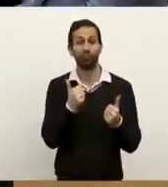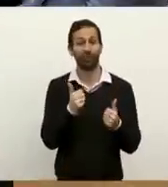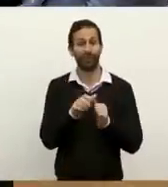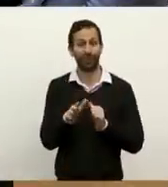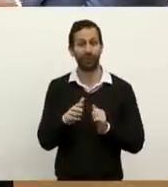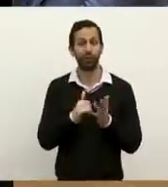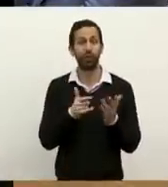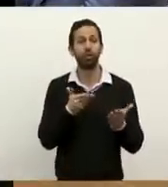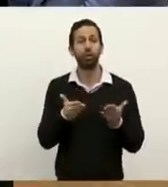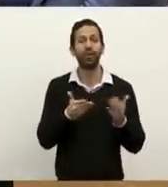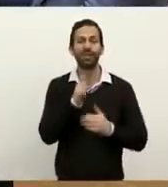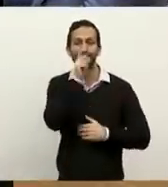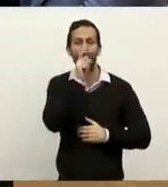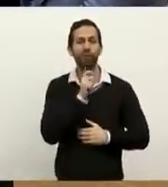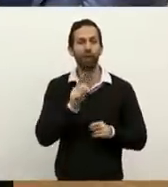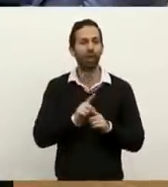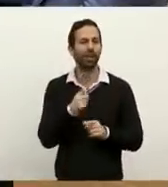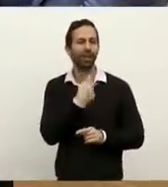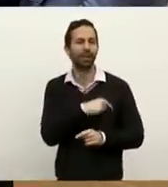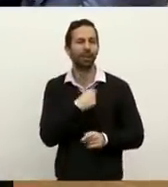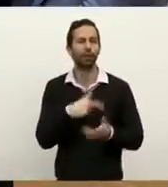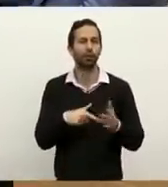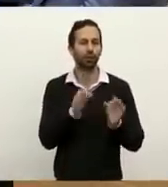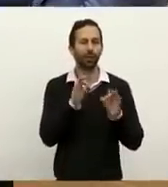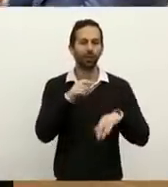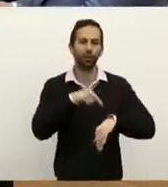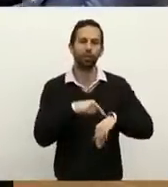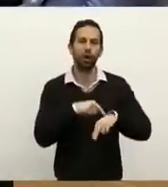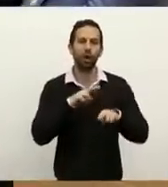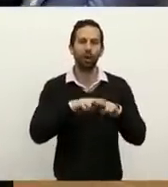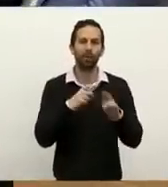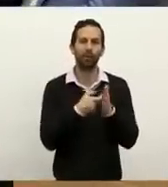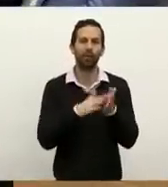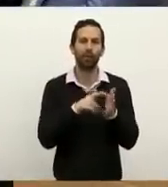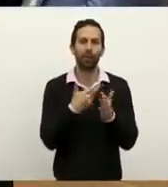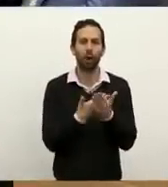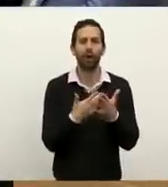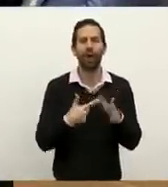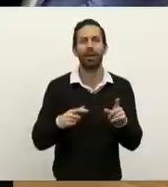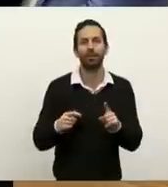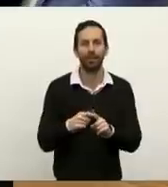might be something like committing to a particular timeframe on AT. Yes, it will be.